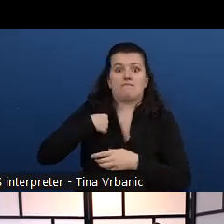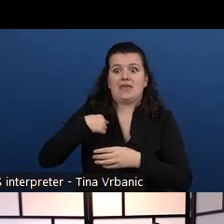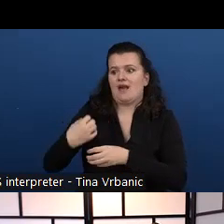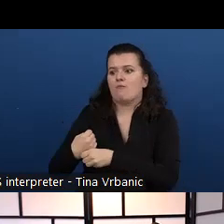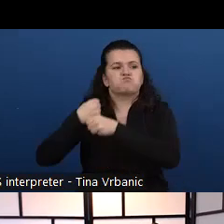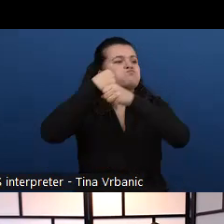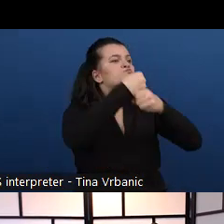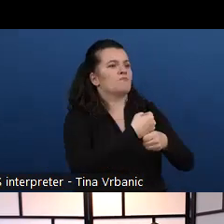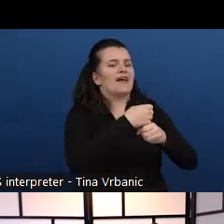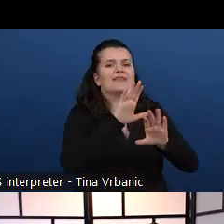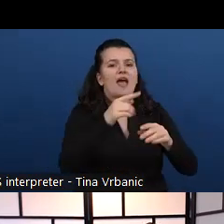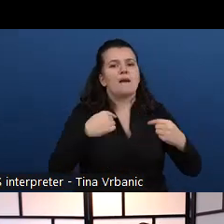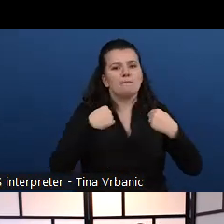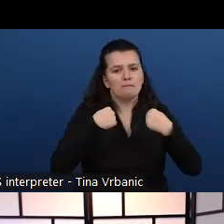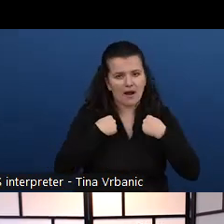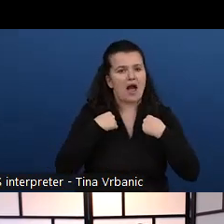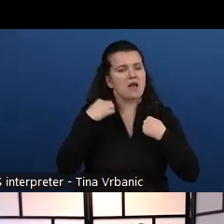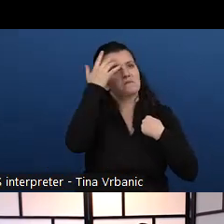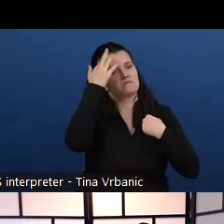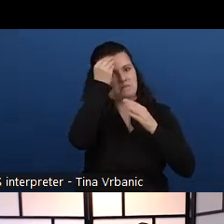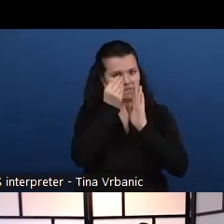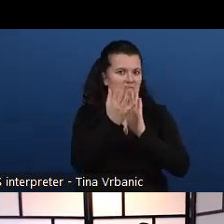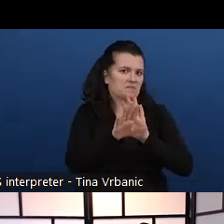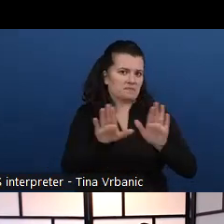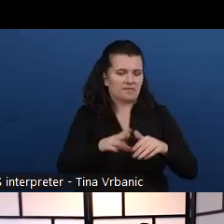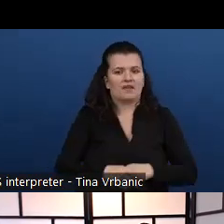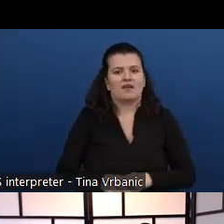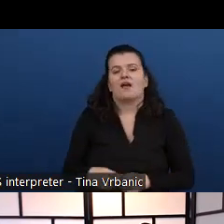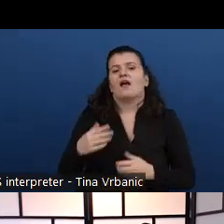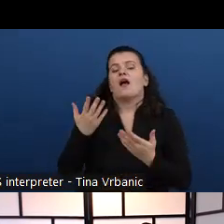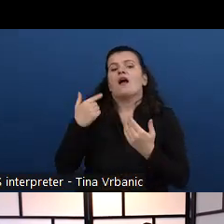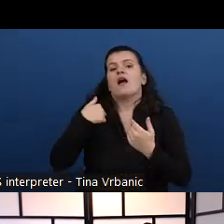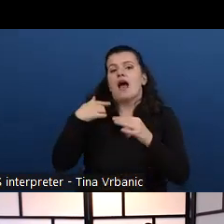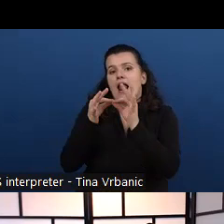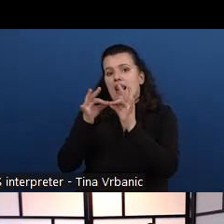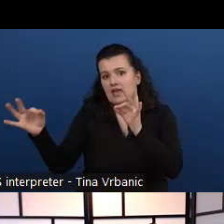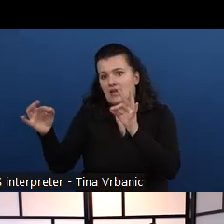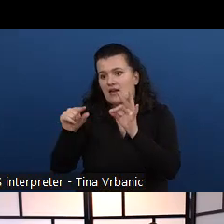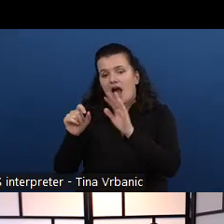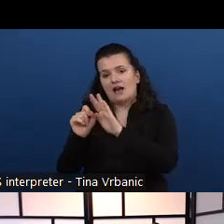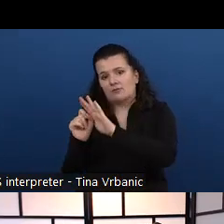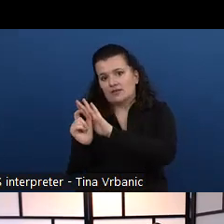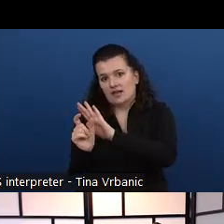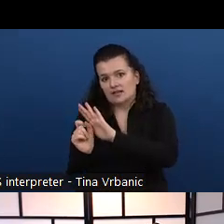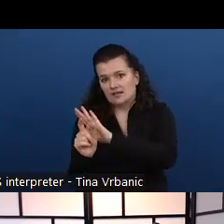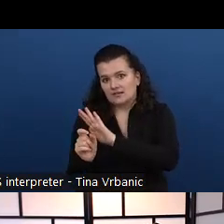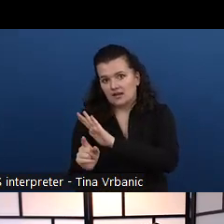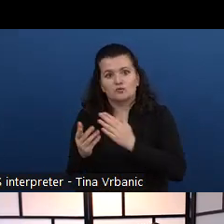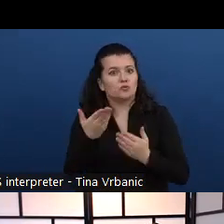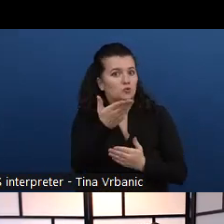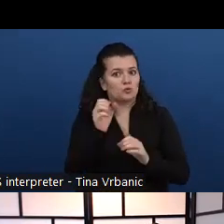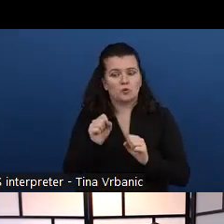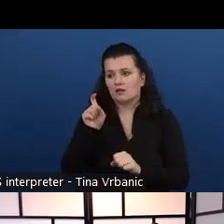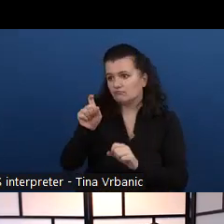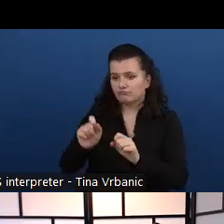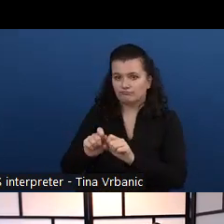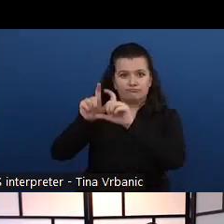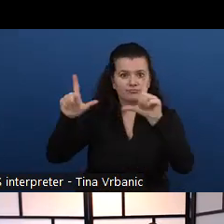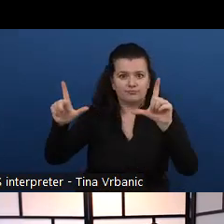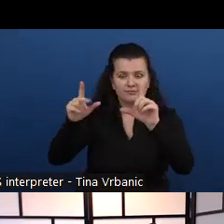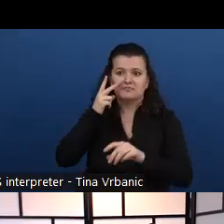I will add some links in the presentation so maybe you can download it later.